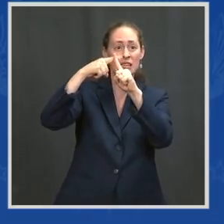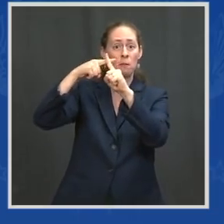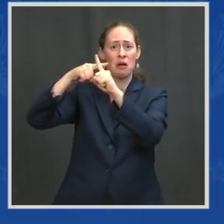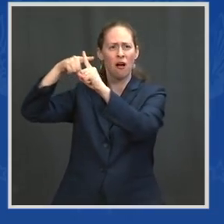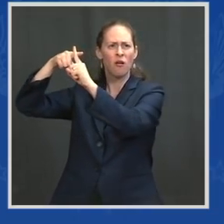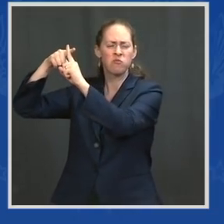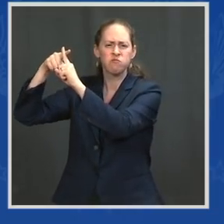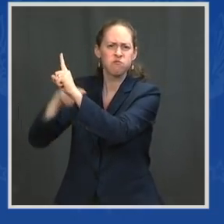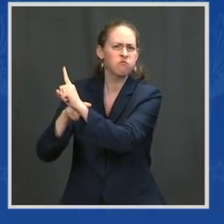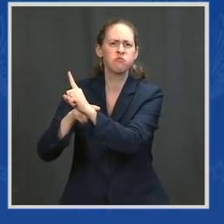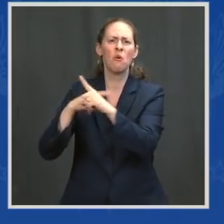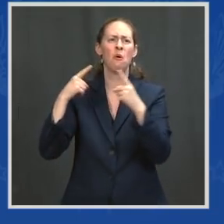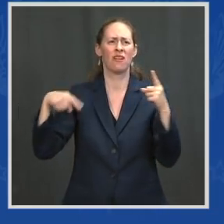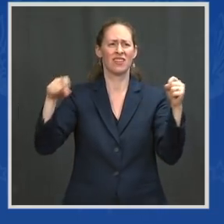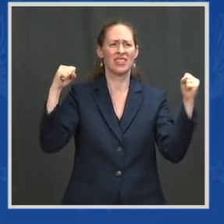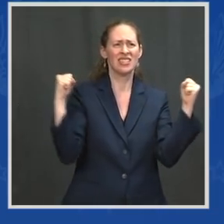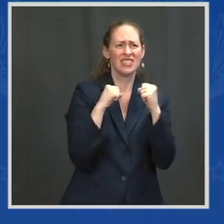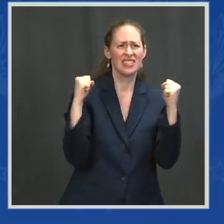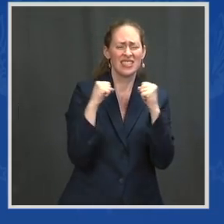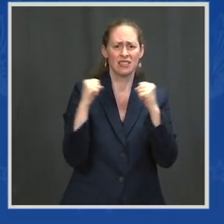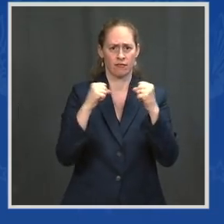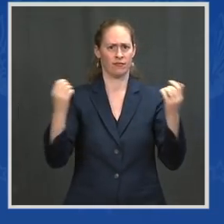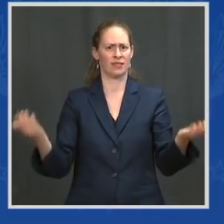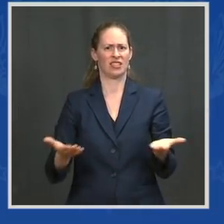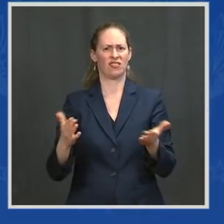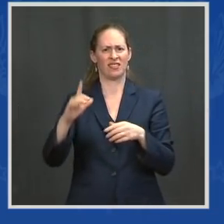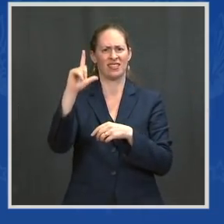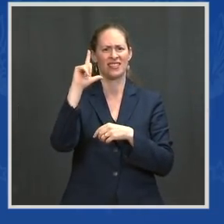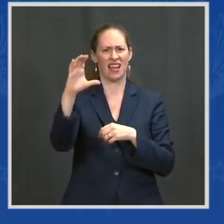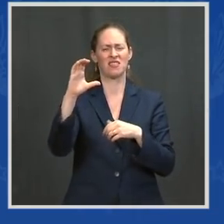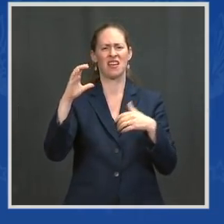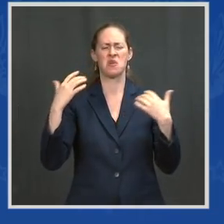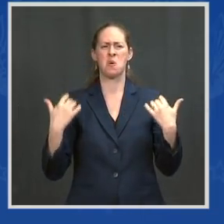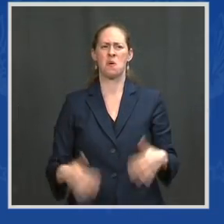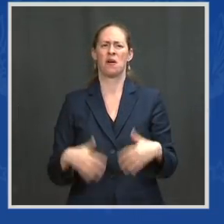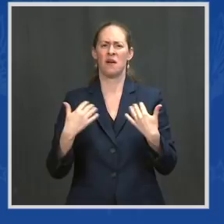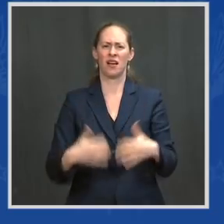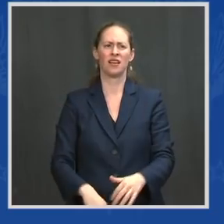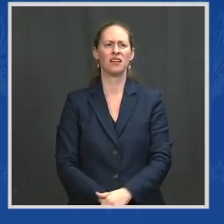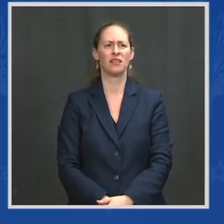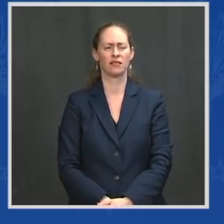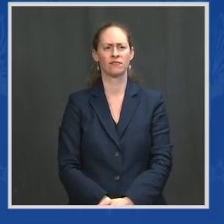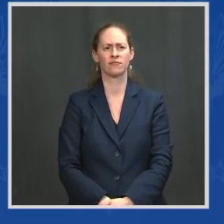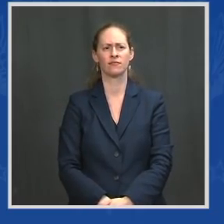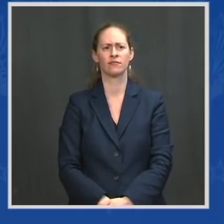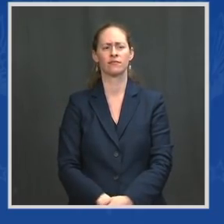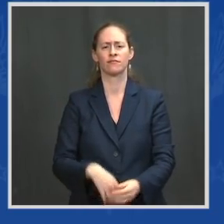As did millions of others, Lake Charles lost water pressure as pipes burst throughout the city.